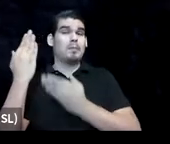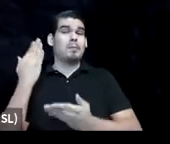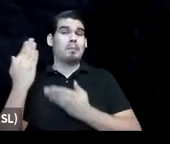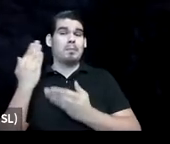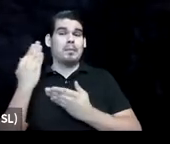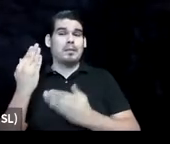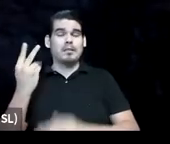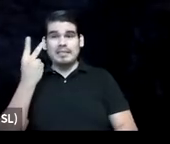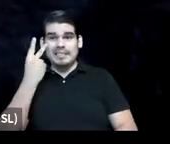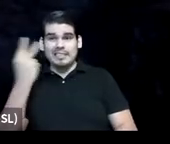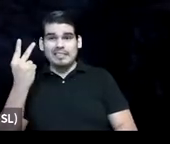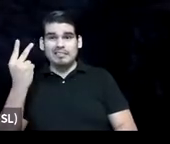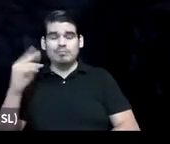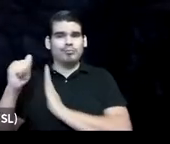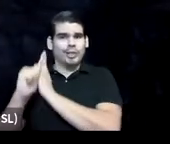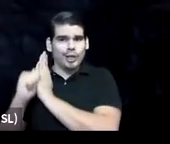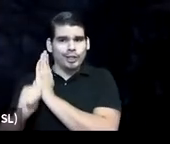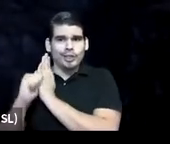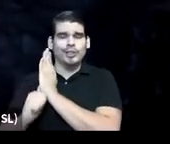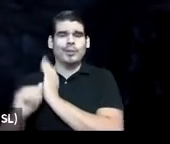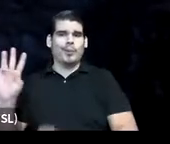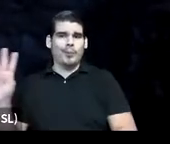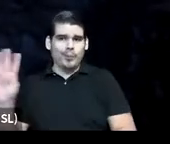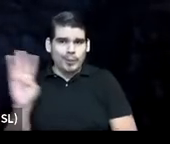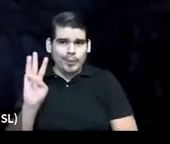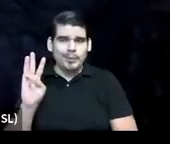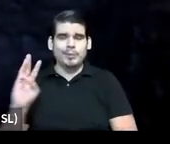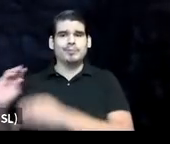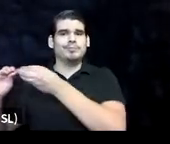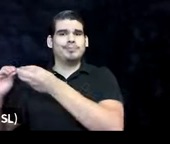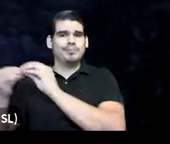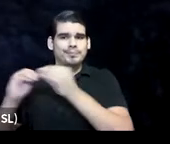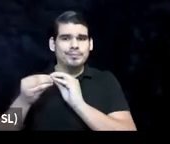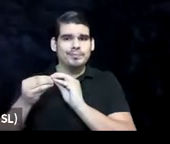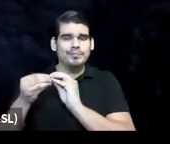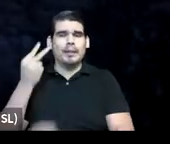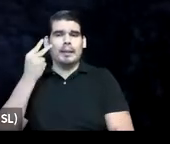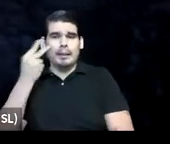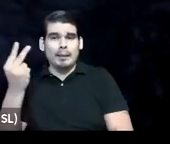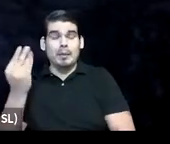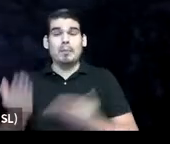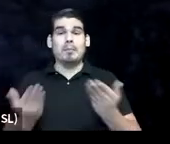something that really kind of spurred that moment. That's going to be something that you're going to include in your whereas and you're going to cite those sources, you're going to really include that.